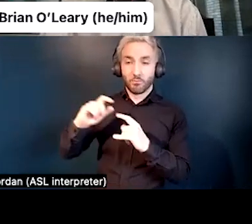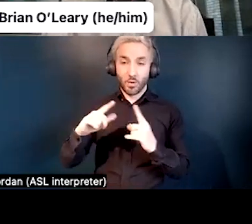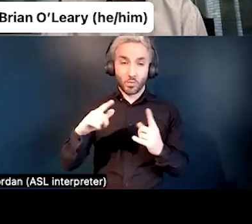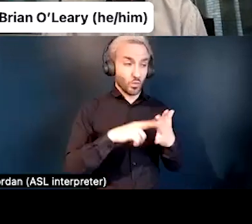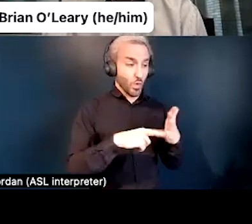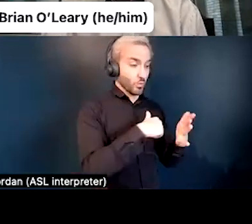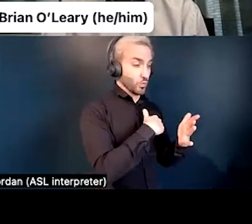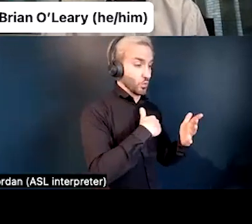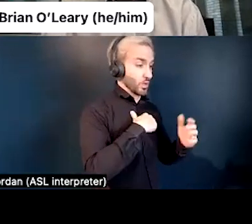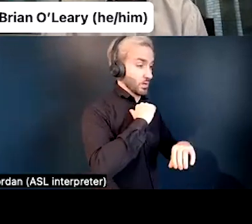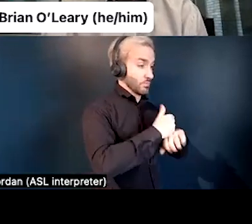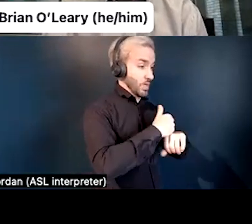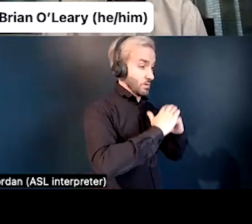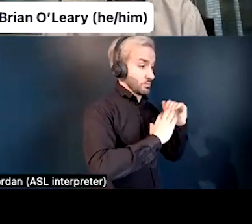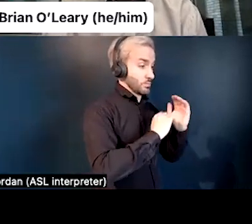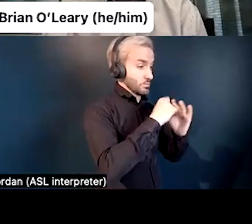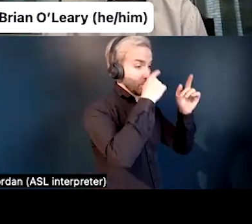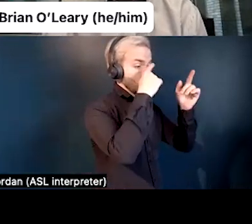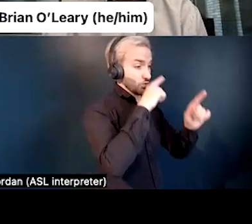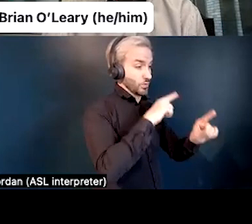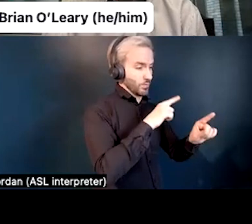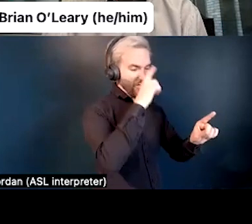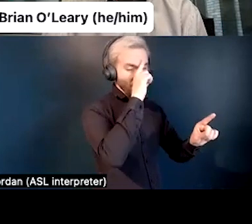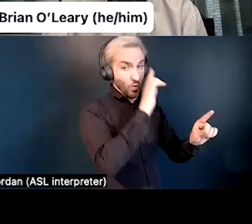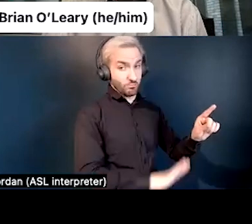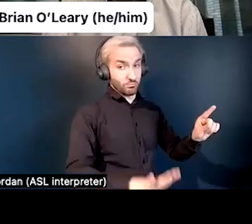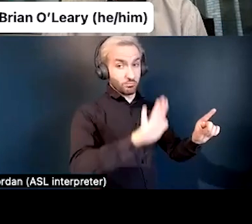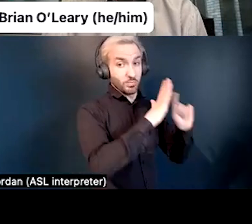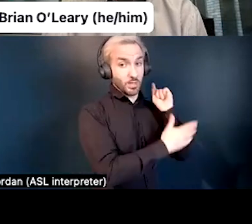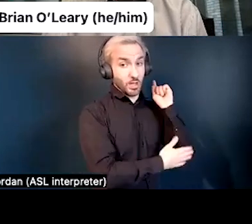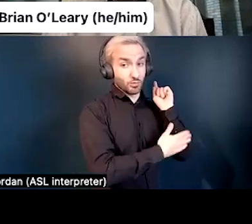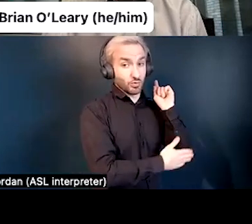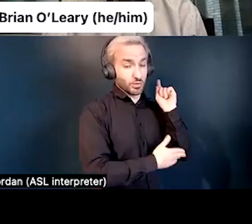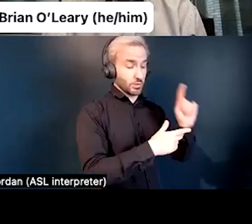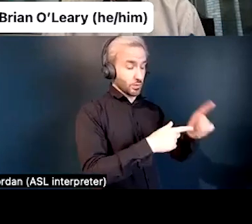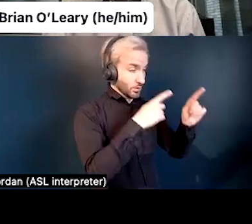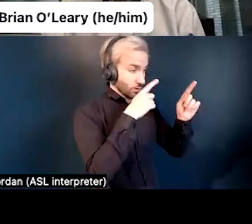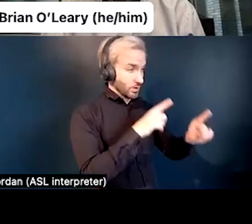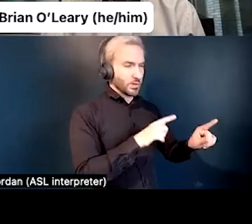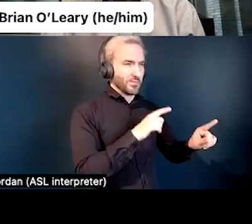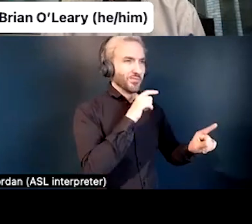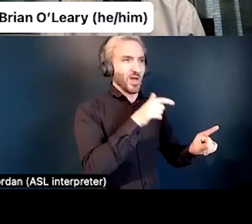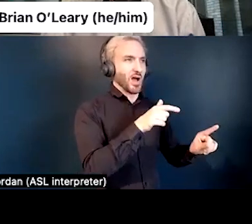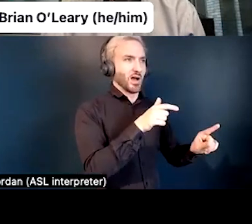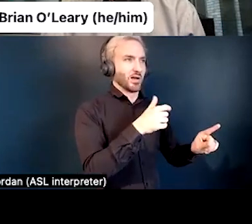respect where we are nationally. It's not like the U.S. could come up with a solution